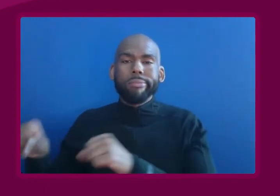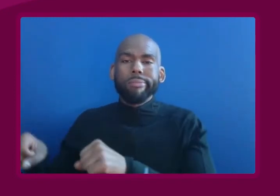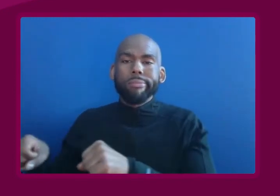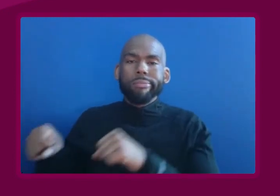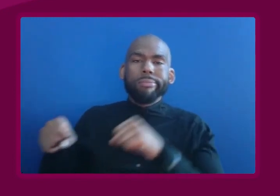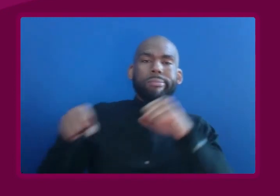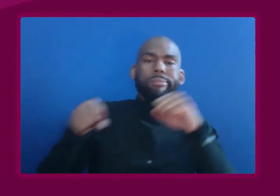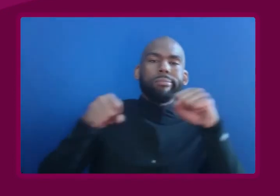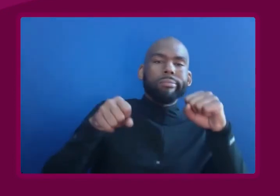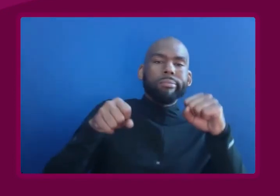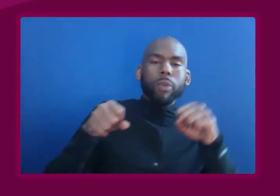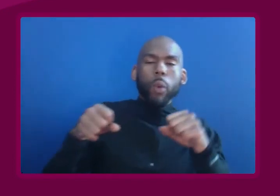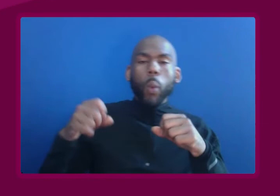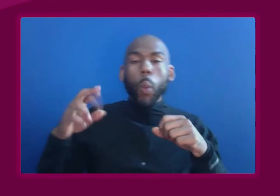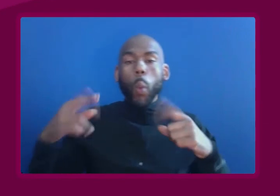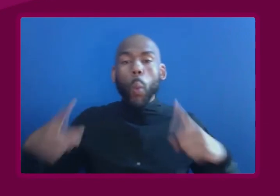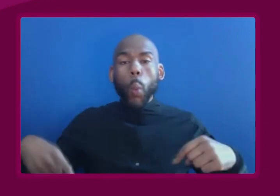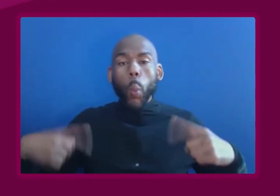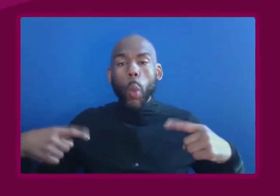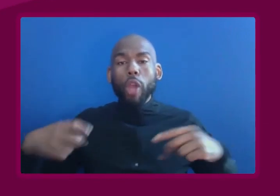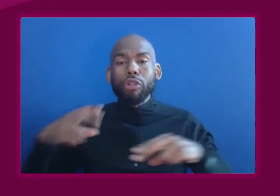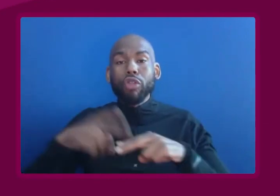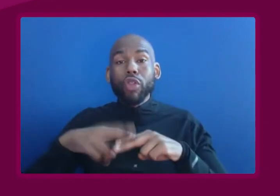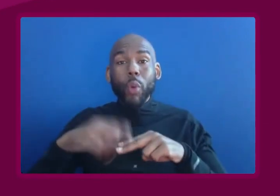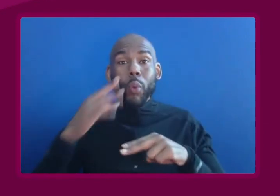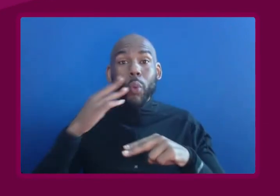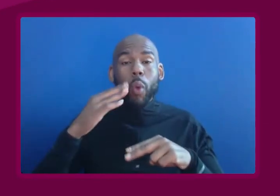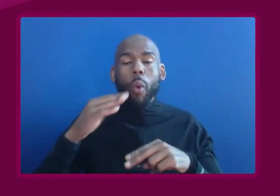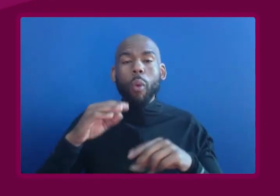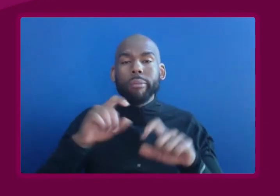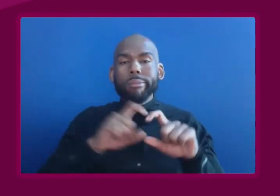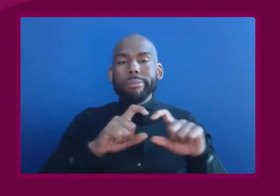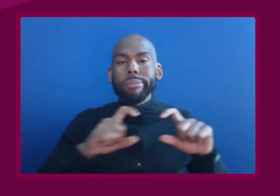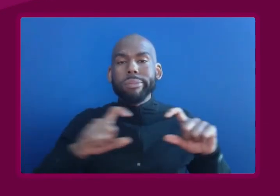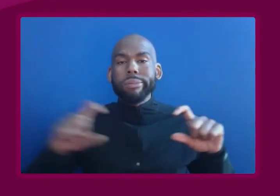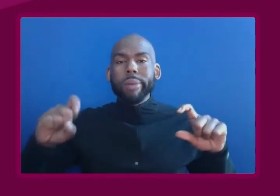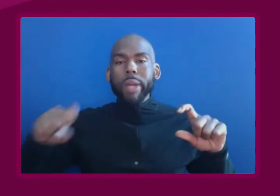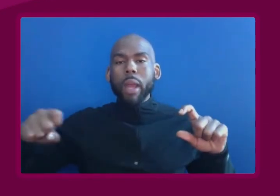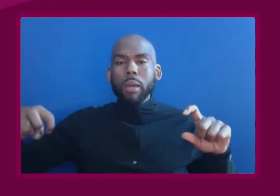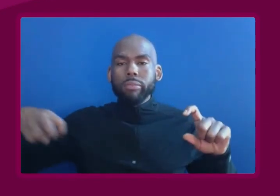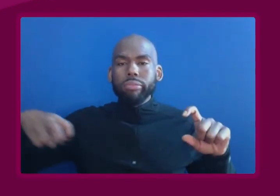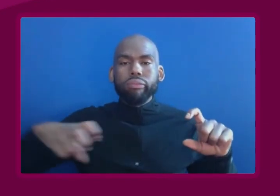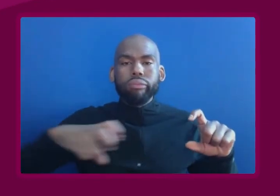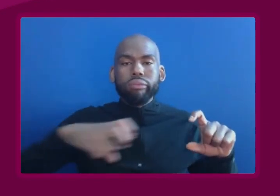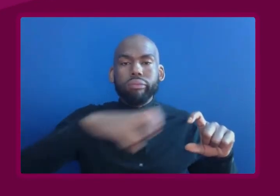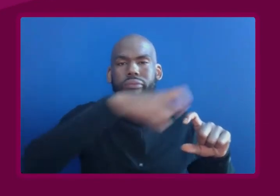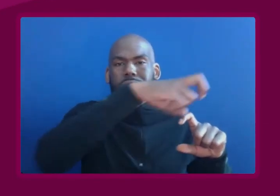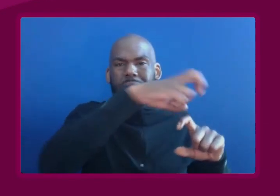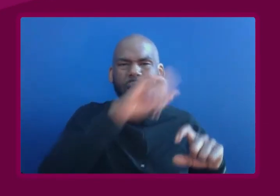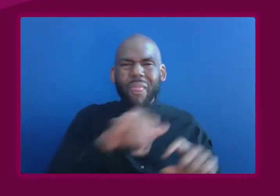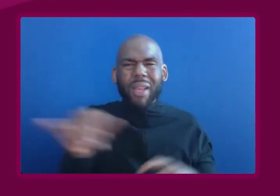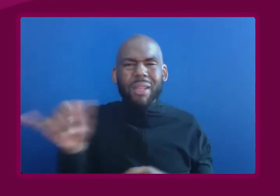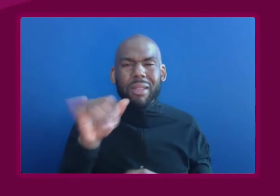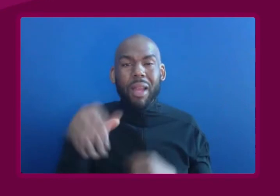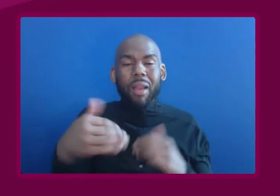It's also great for people who use wheelchairs. And I think digital accessibility is the same concept where, when you make your products